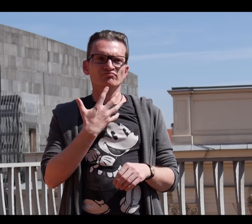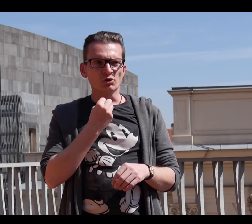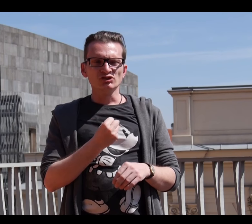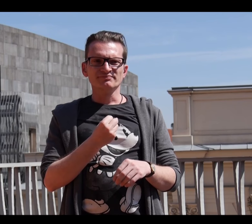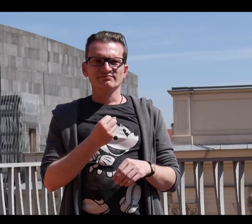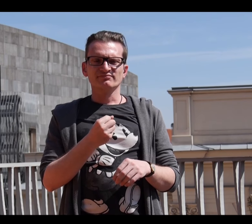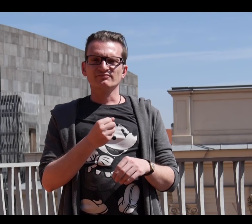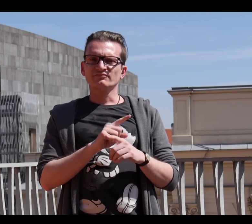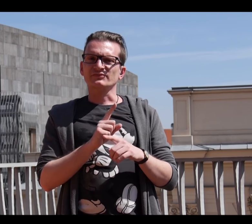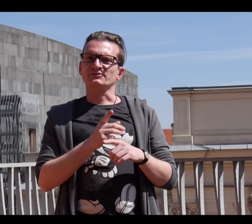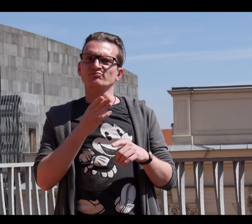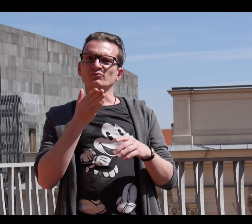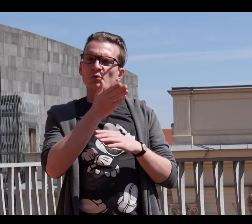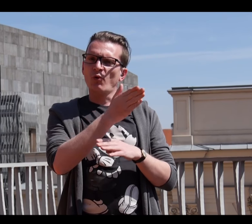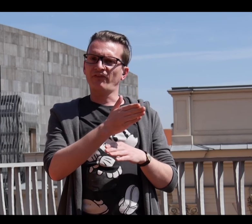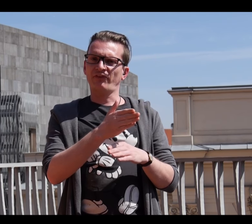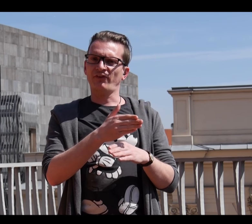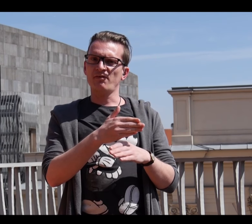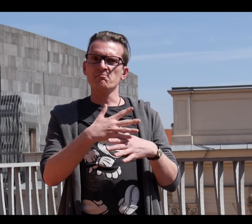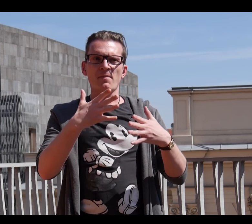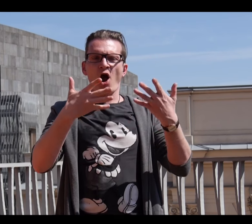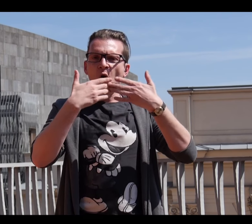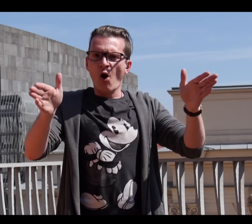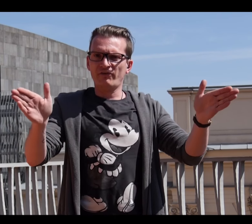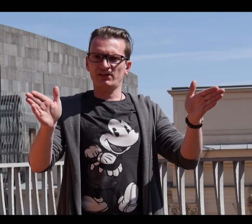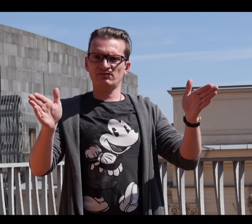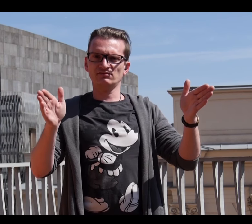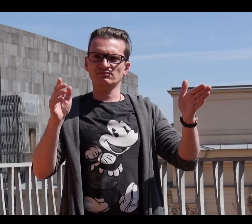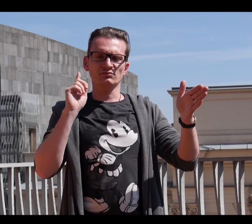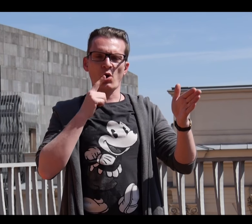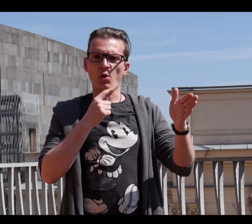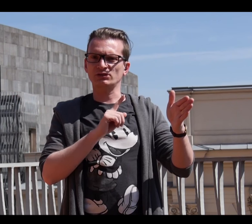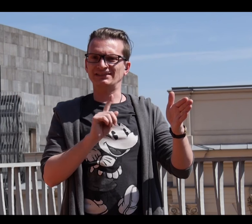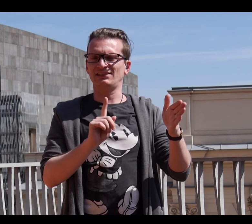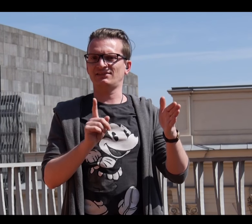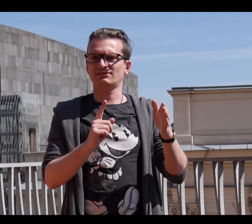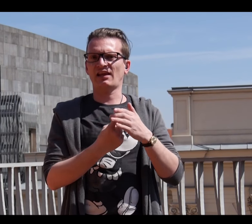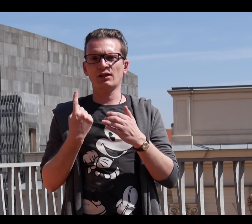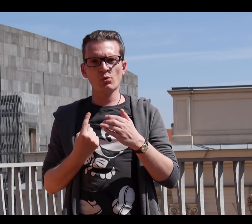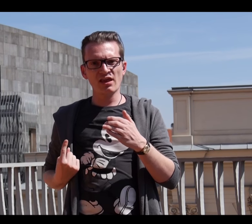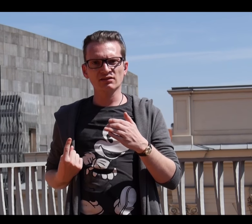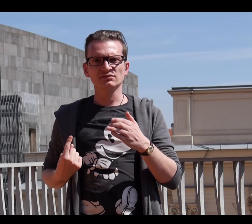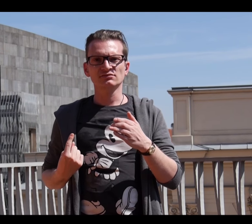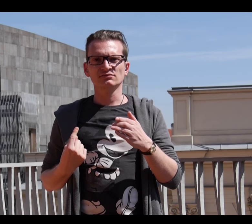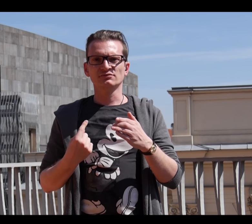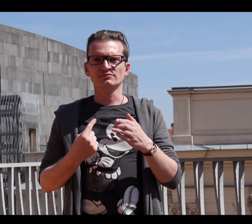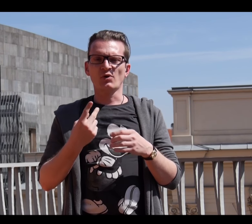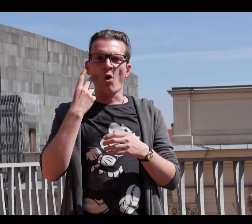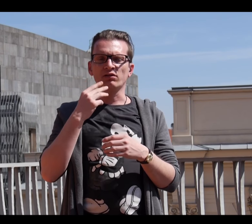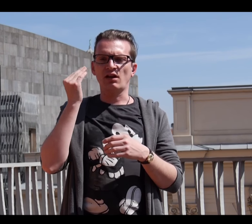My wish for the future is more open-mindedness towards Deaf people. Deaf people shouldn't be "isolated"